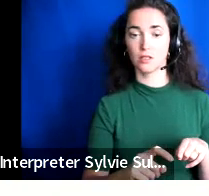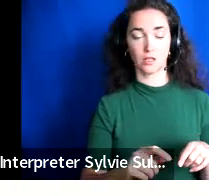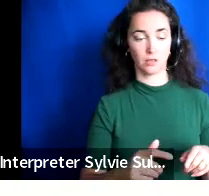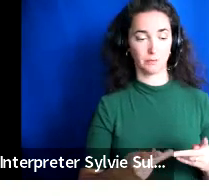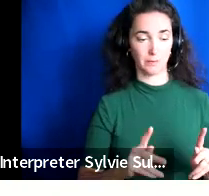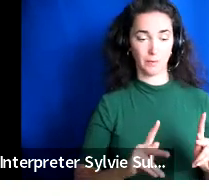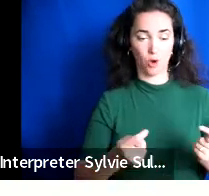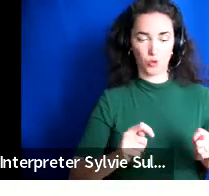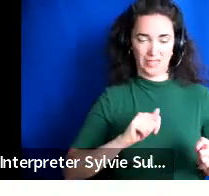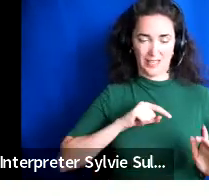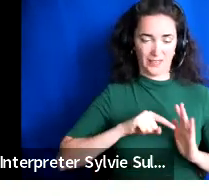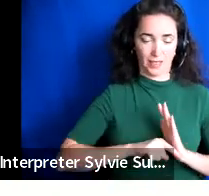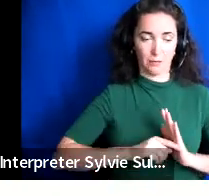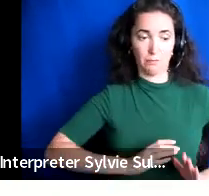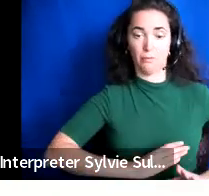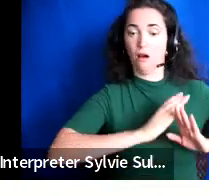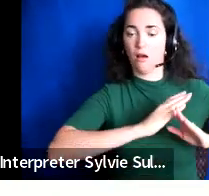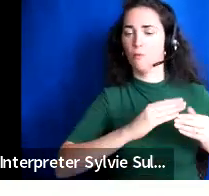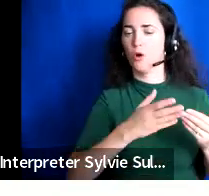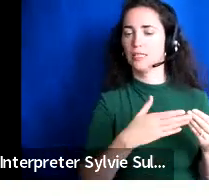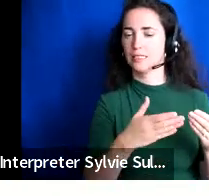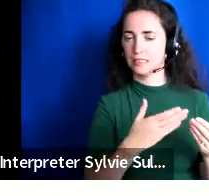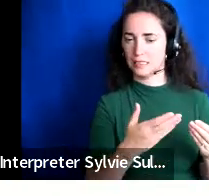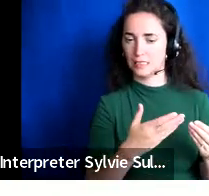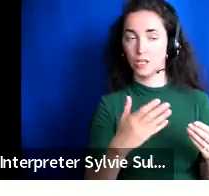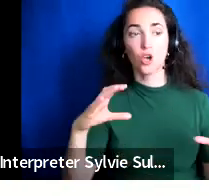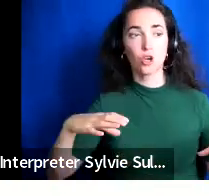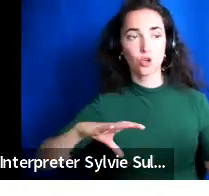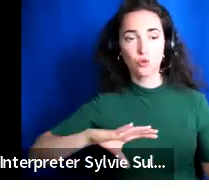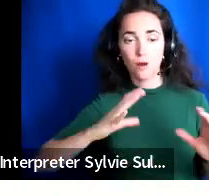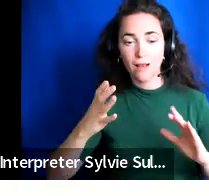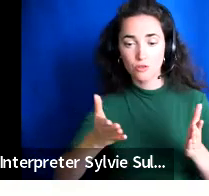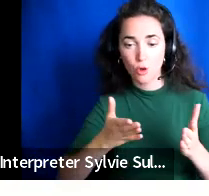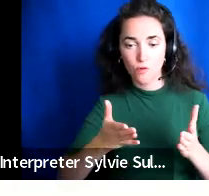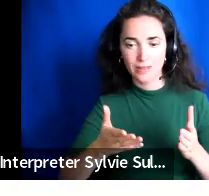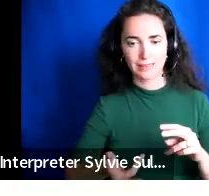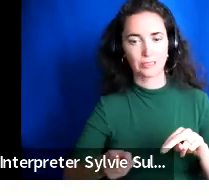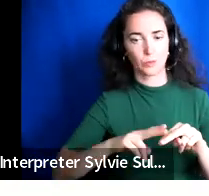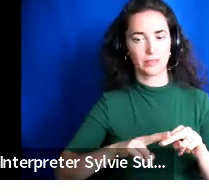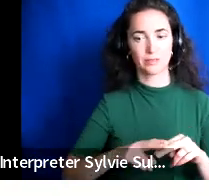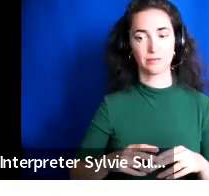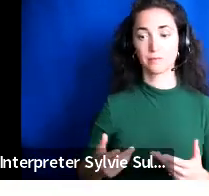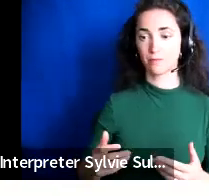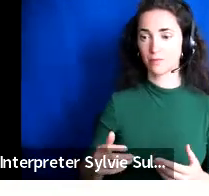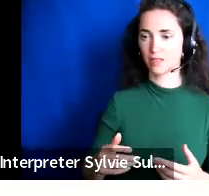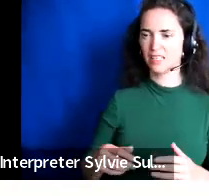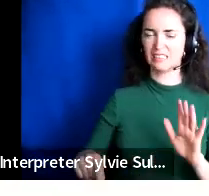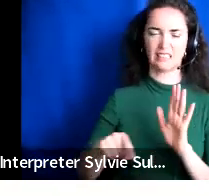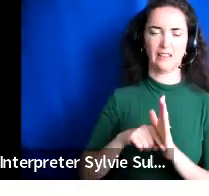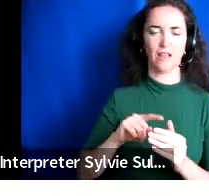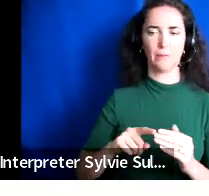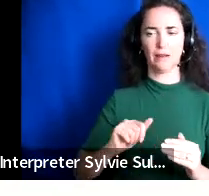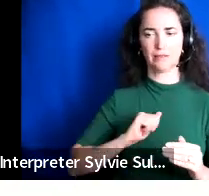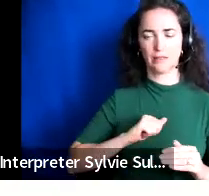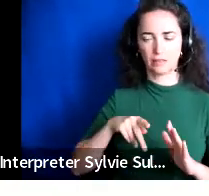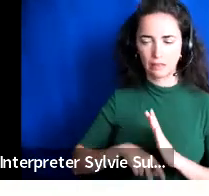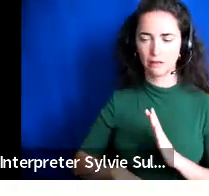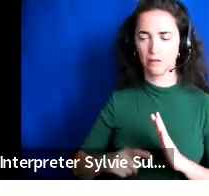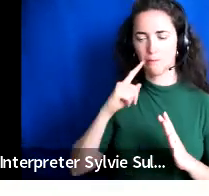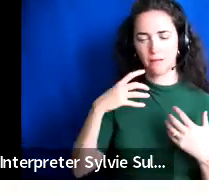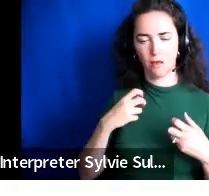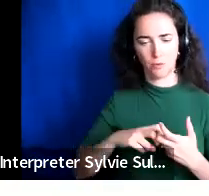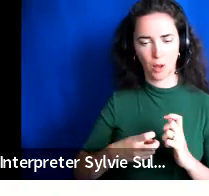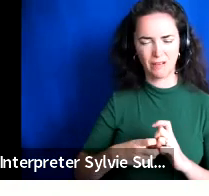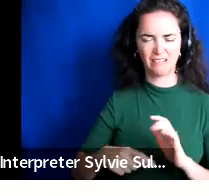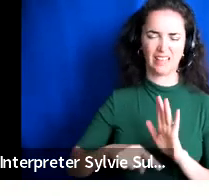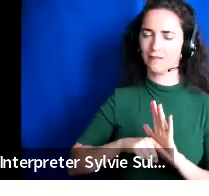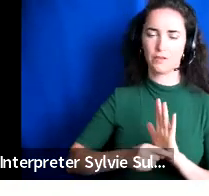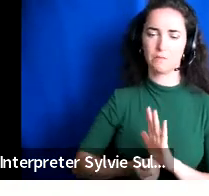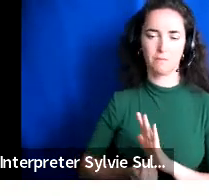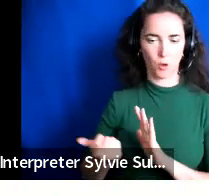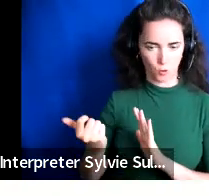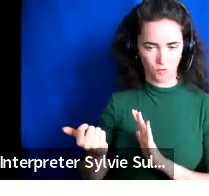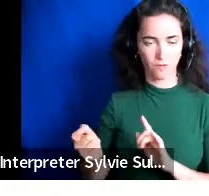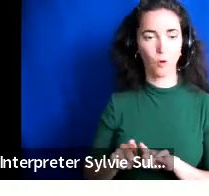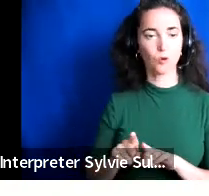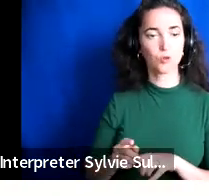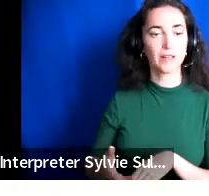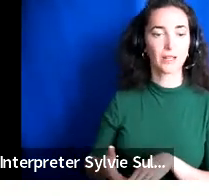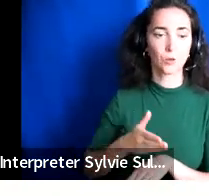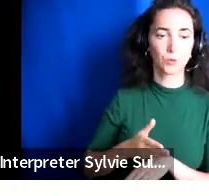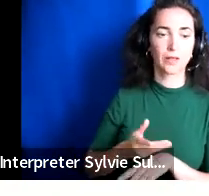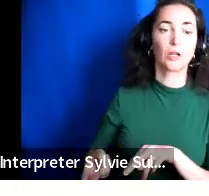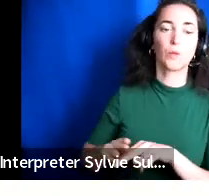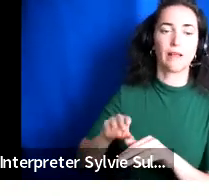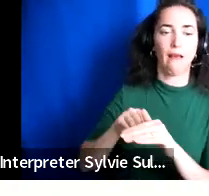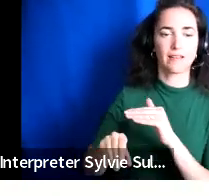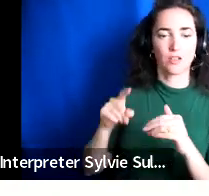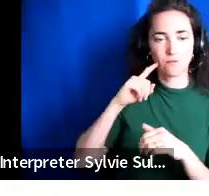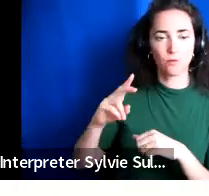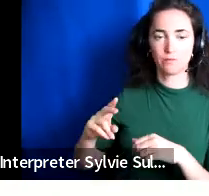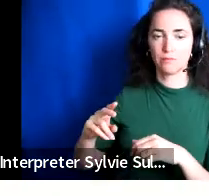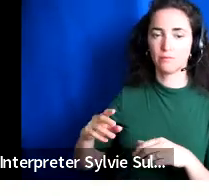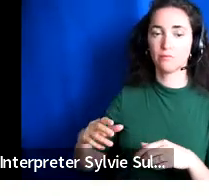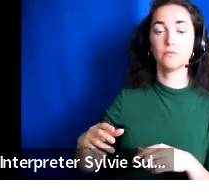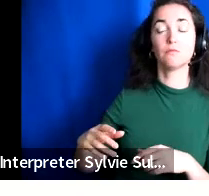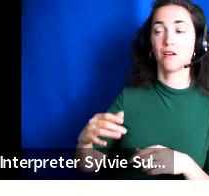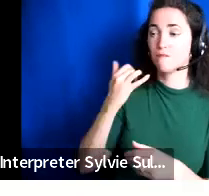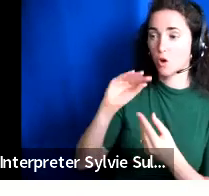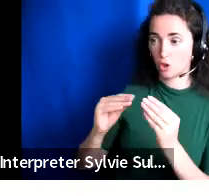Prevention Efforts increase access to prices, services reduce the stigma surrounding suicide and mental health conditions and increase access to a national suicide, prevention and mental health prices hotline and again just removing that statement